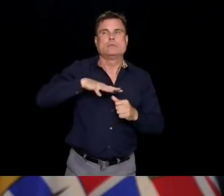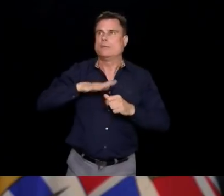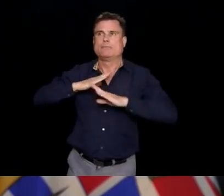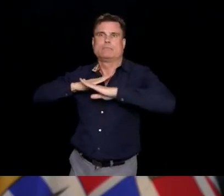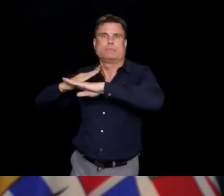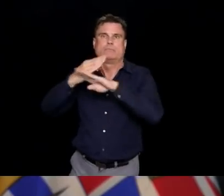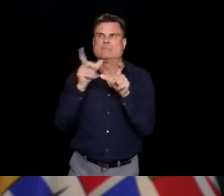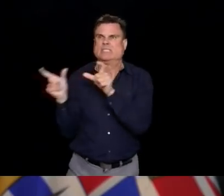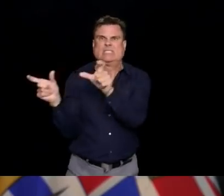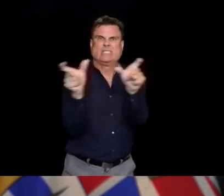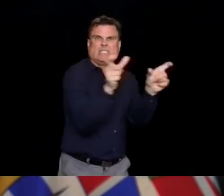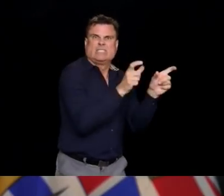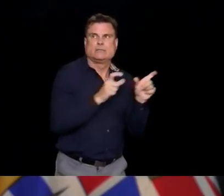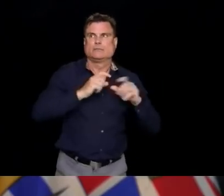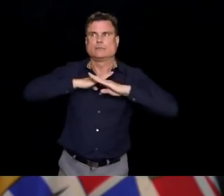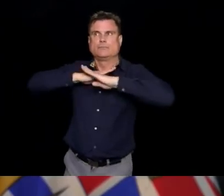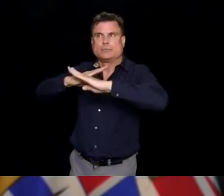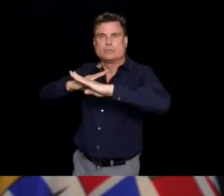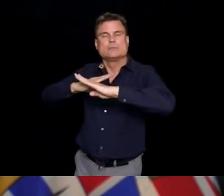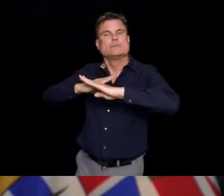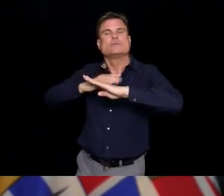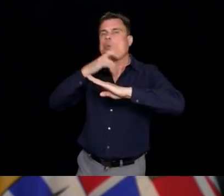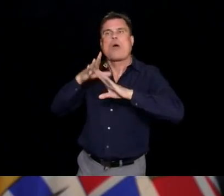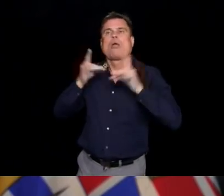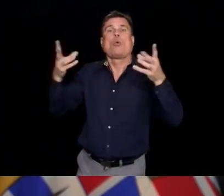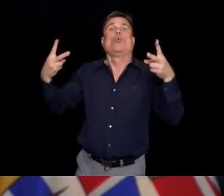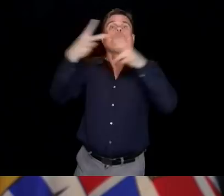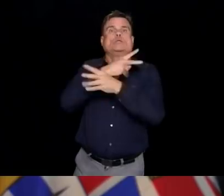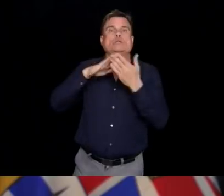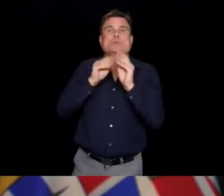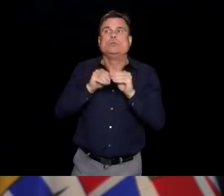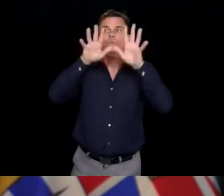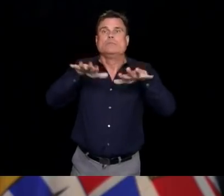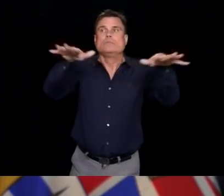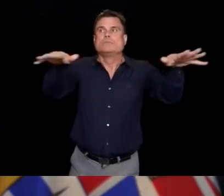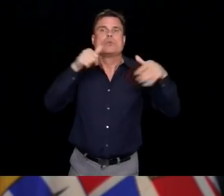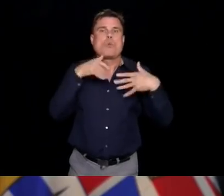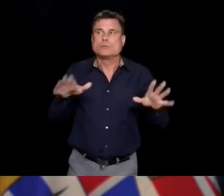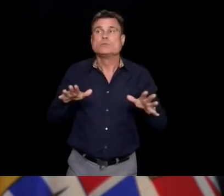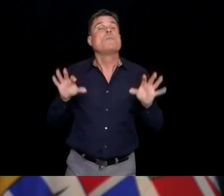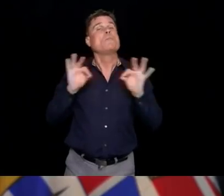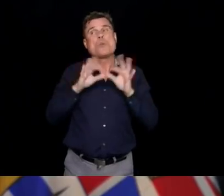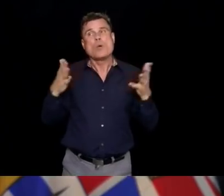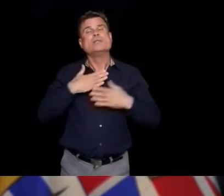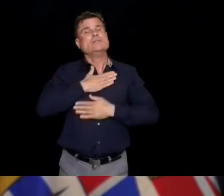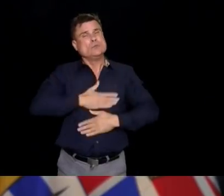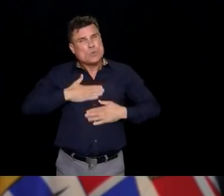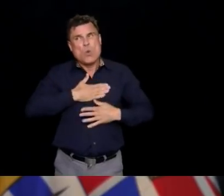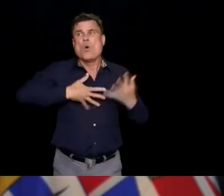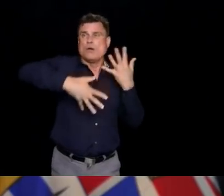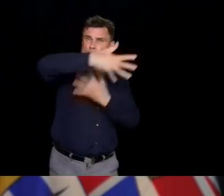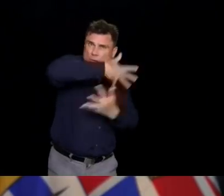documents the chains of transmission so that we continue